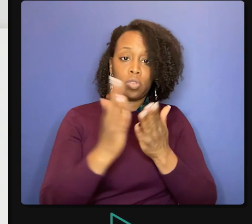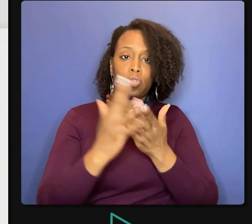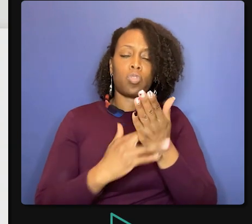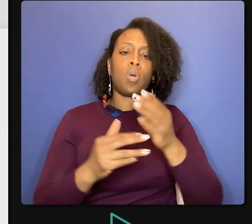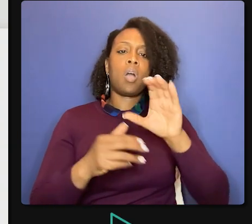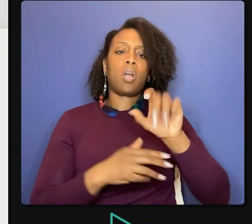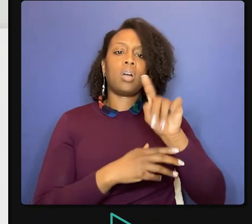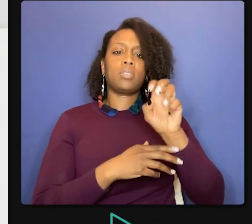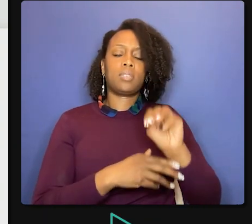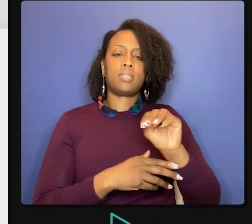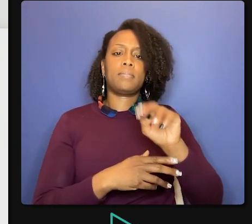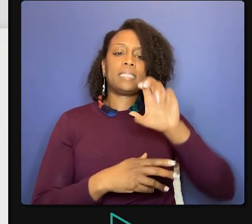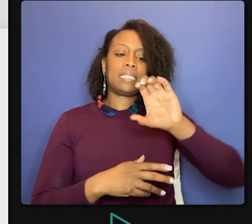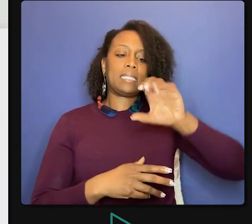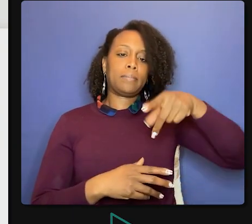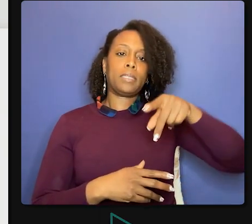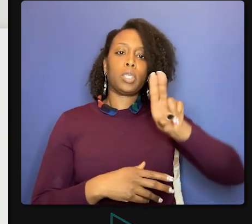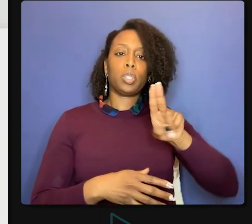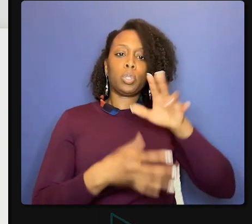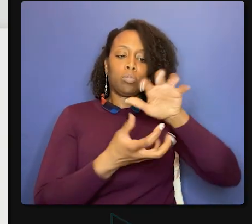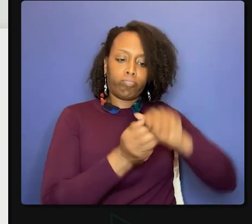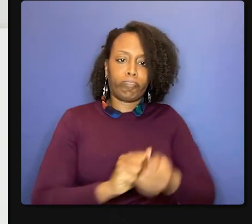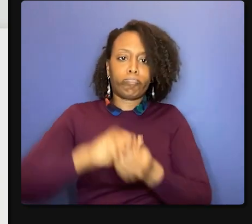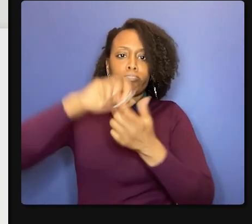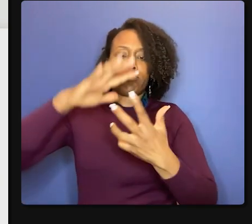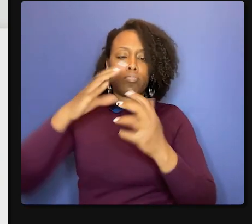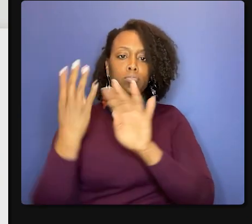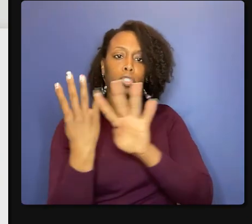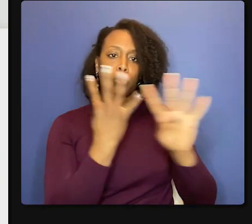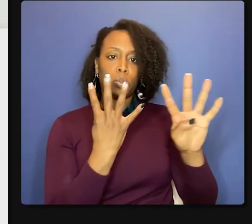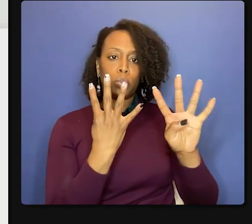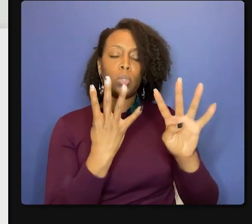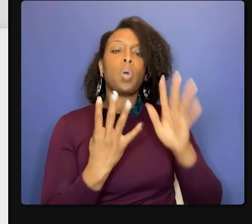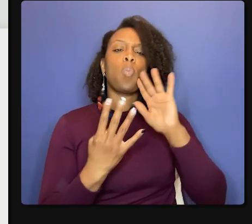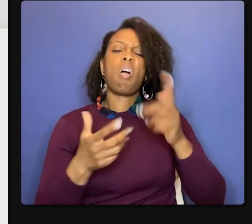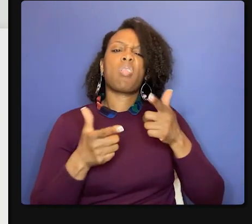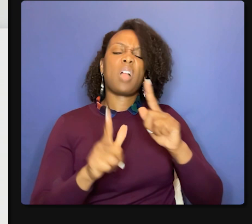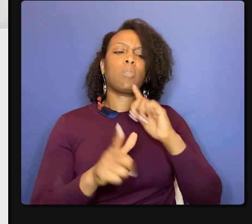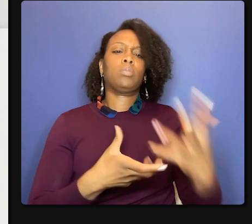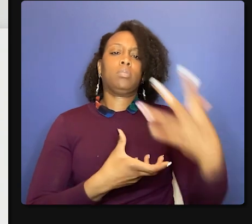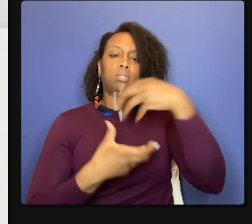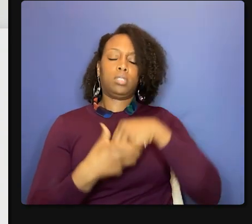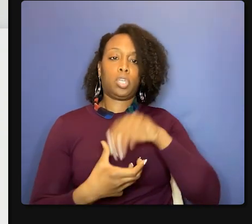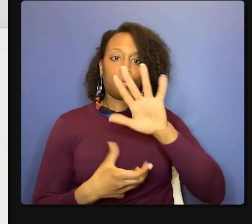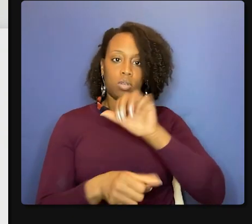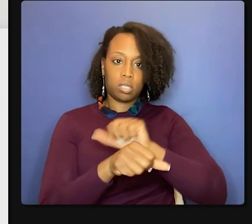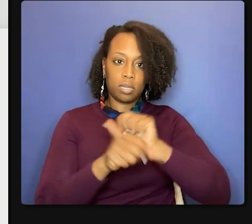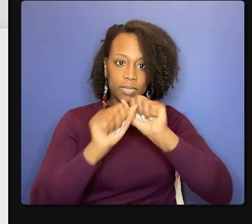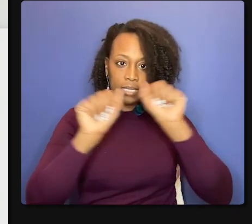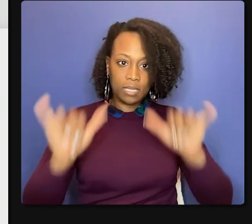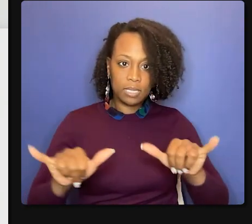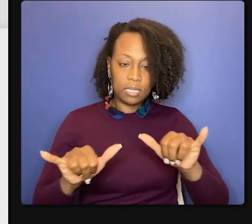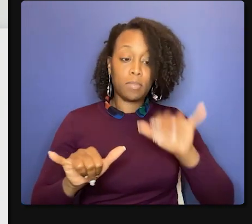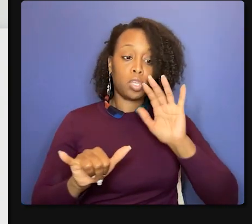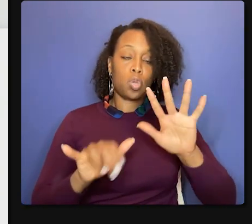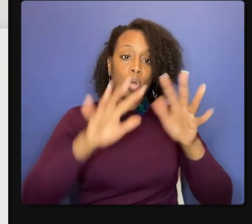through what we call a custom CPU decompression queue. And this is something that will allow us to integrate with your job system